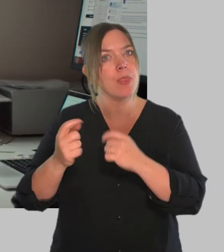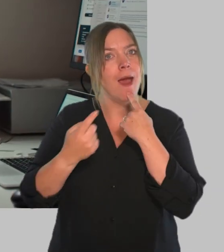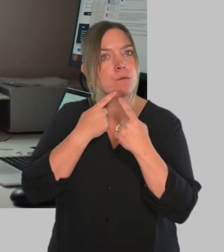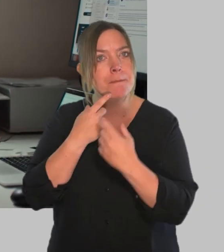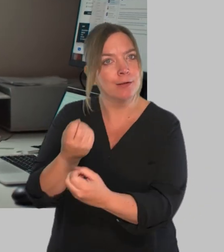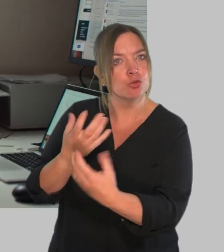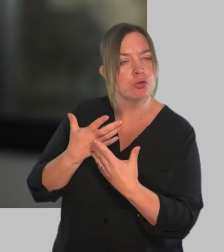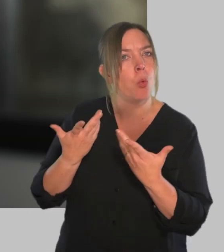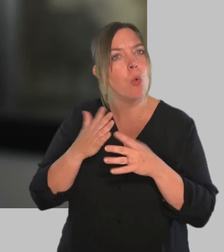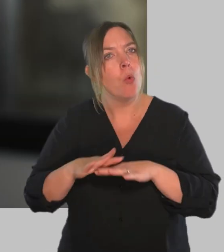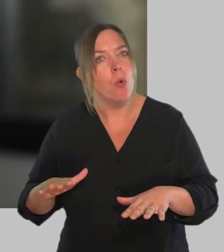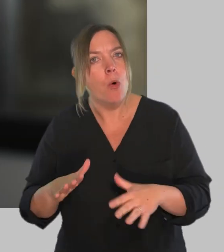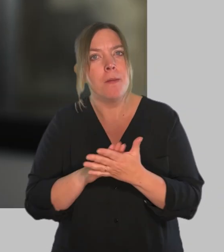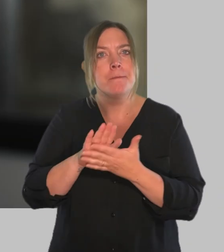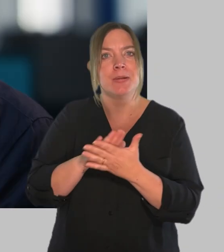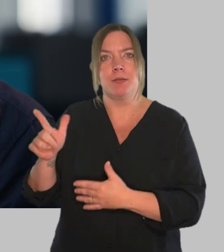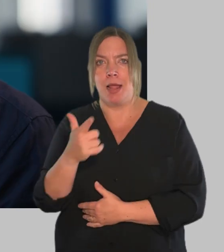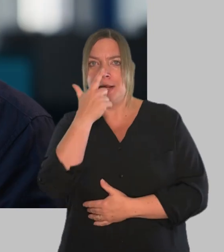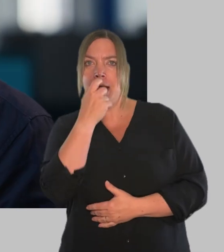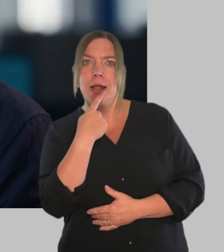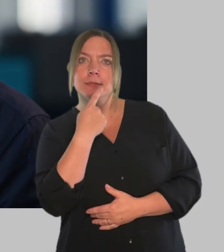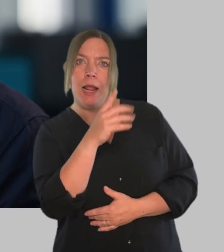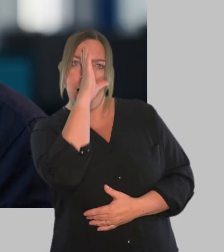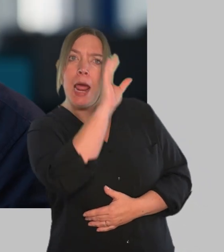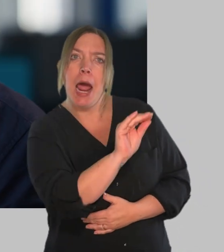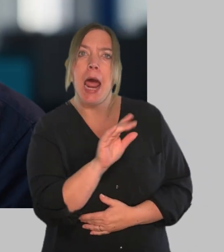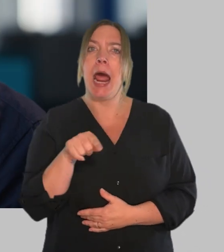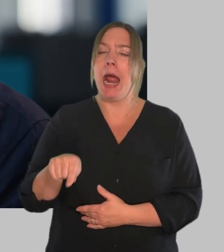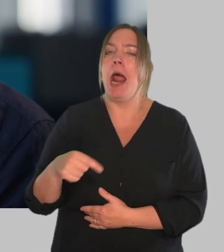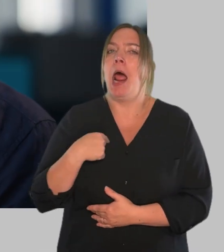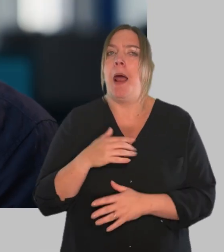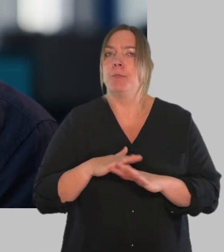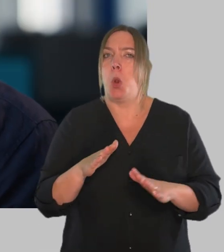that this is something they’re not sure about. One of the things that we've done a lot of work on is trying to make sure